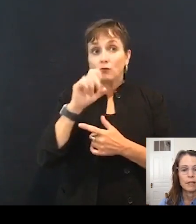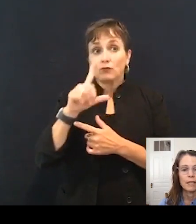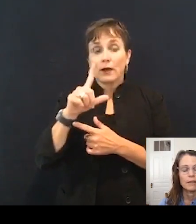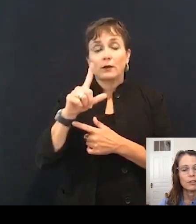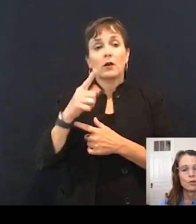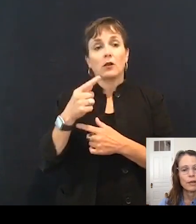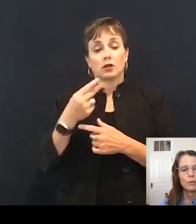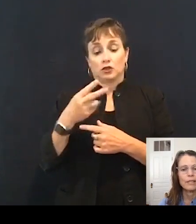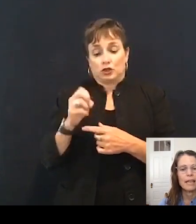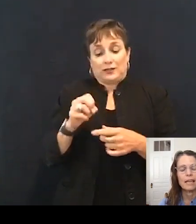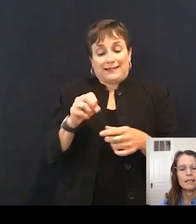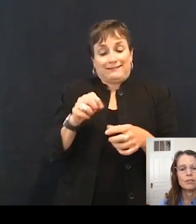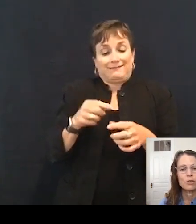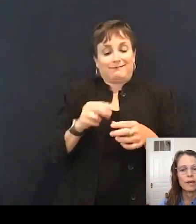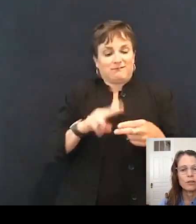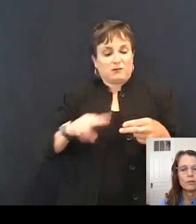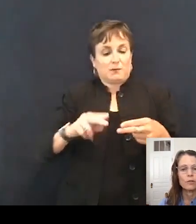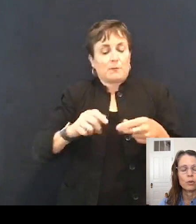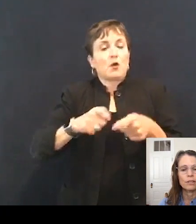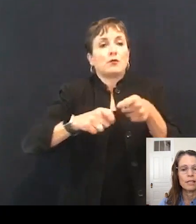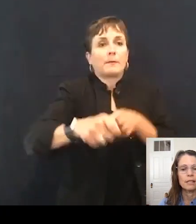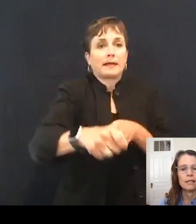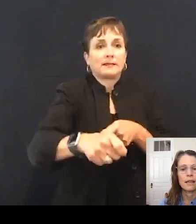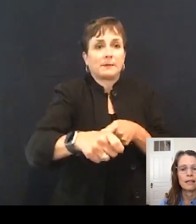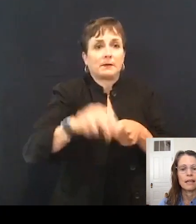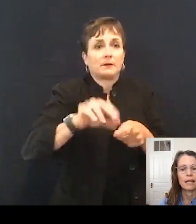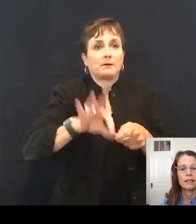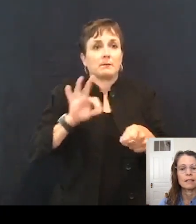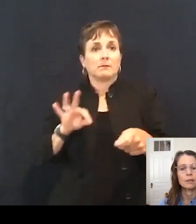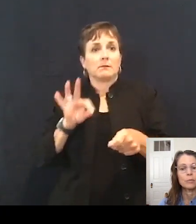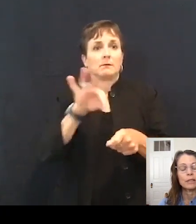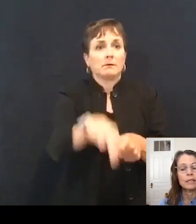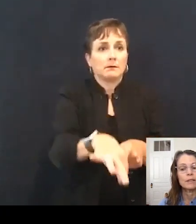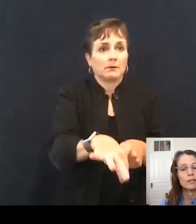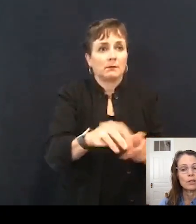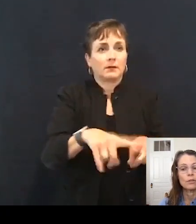This trial began in 2014 and has completed the dose